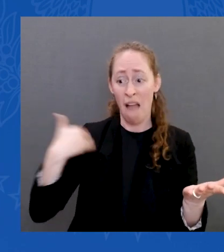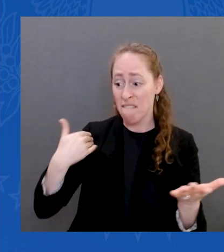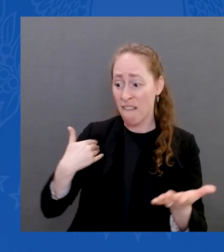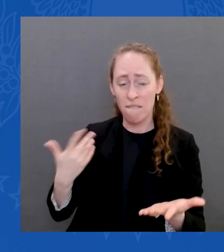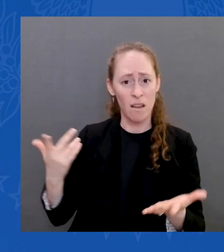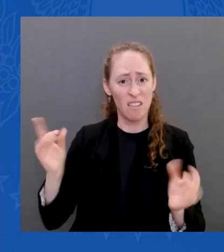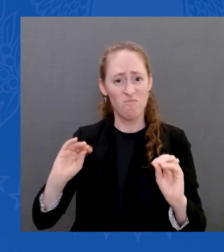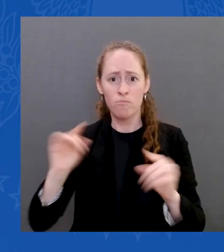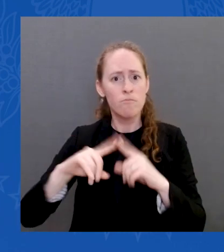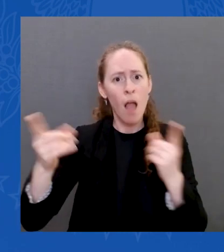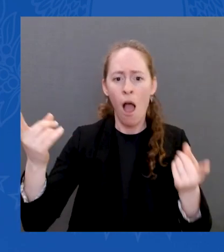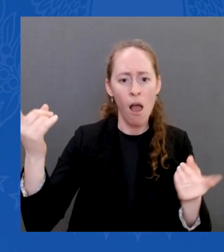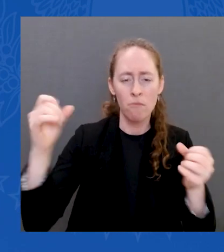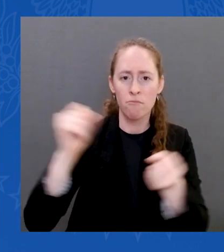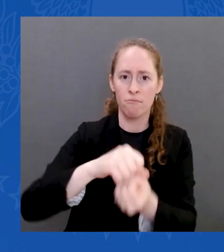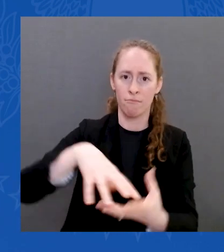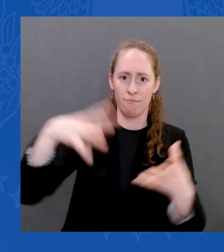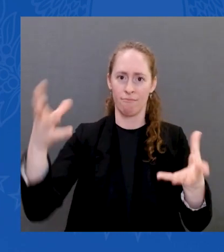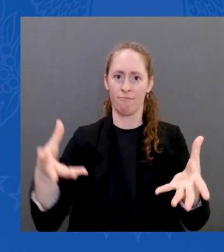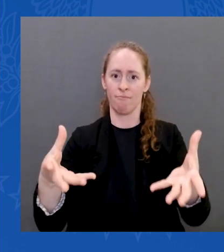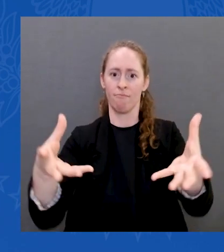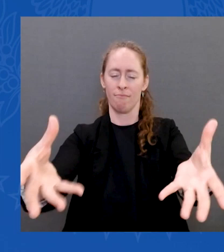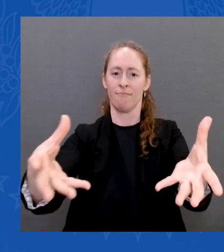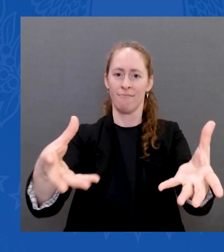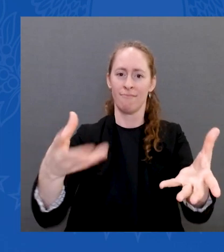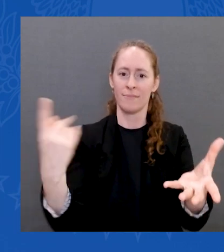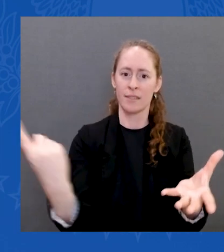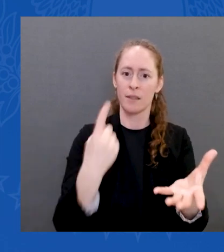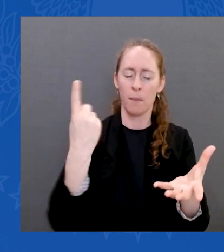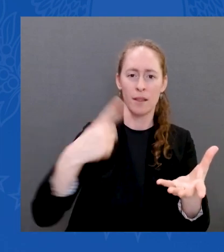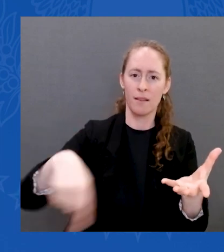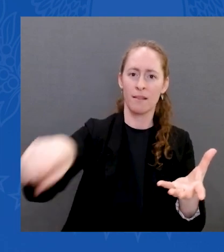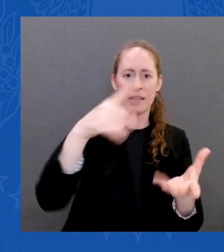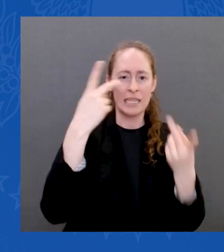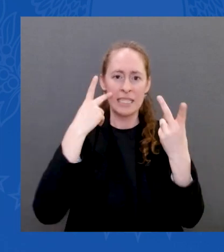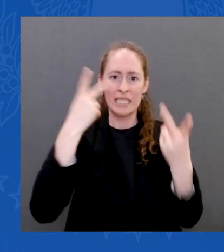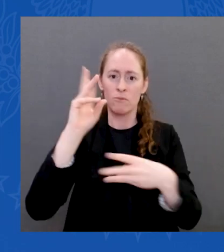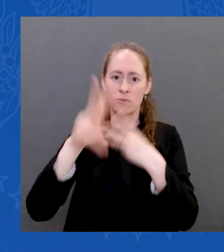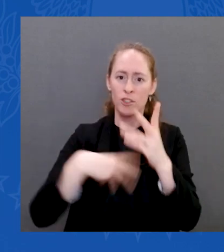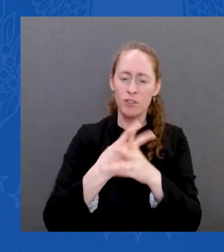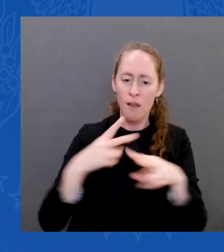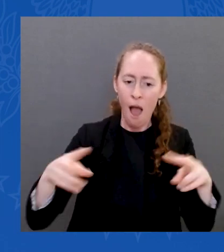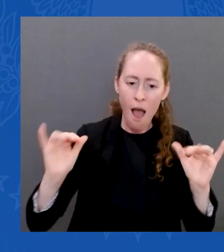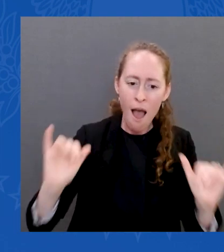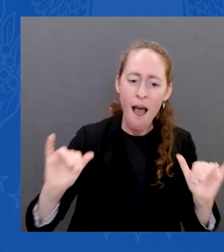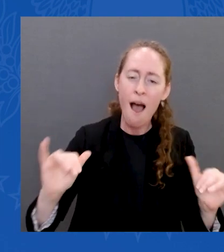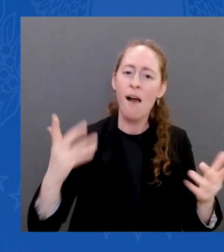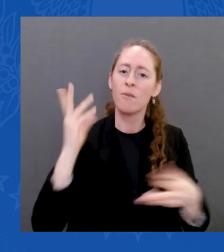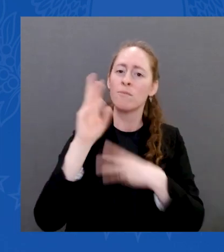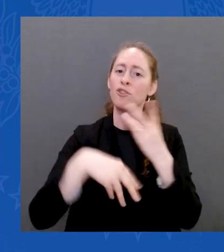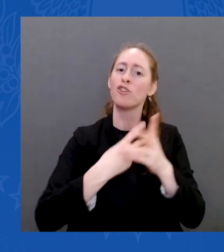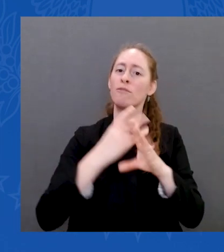to show students an entirely new world in science or history or art,